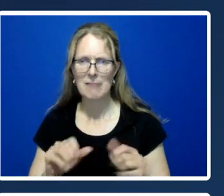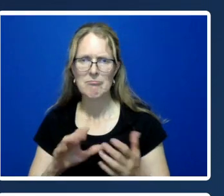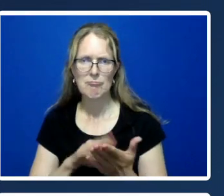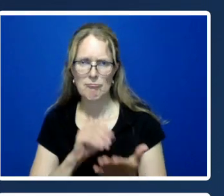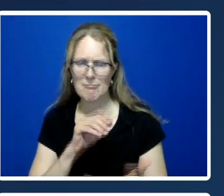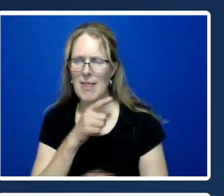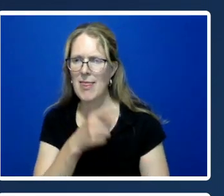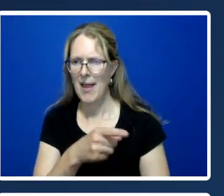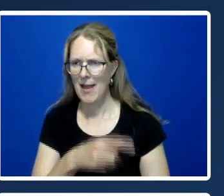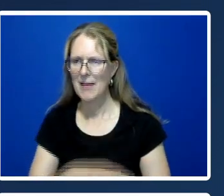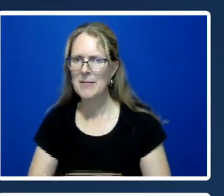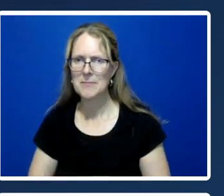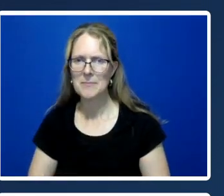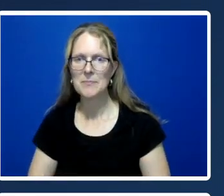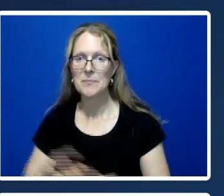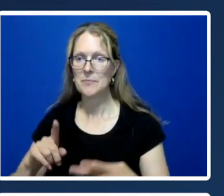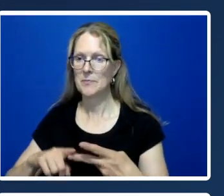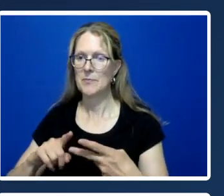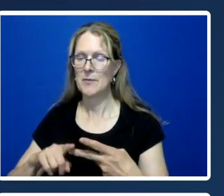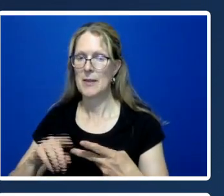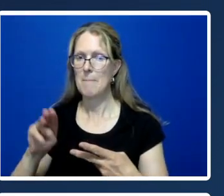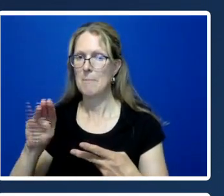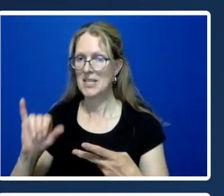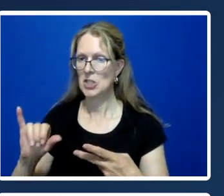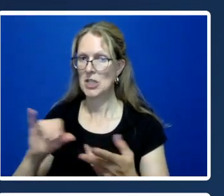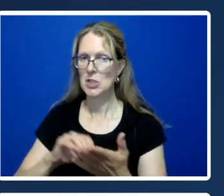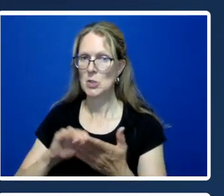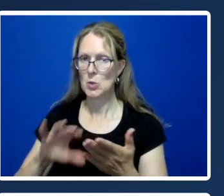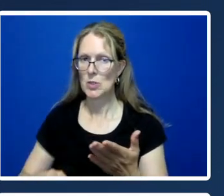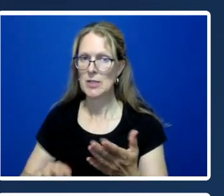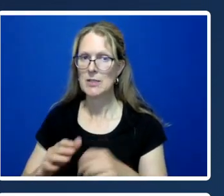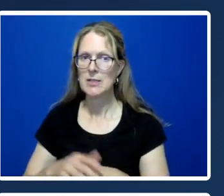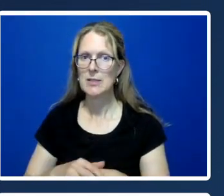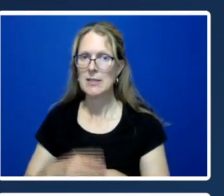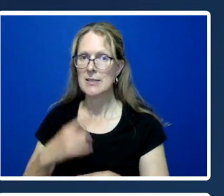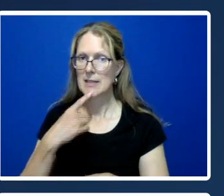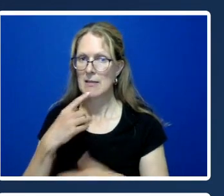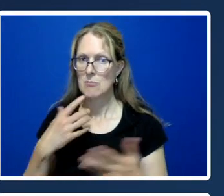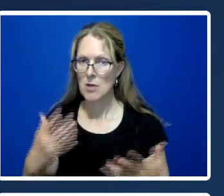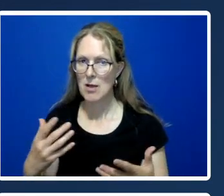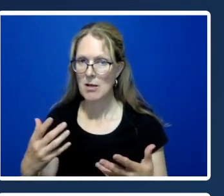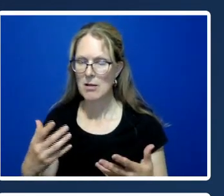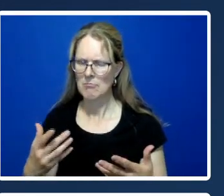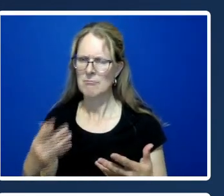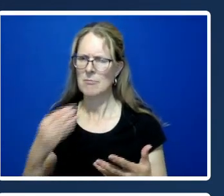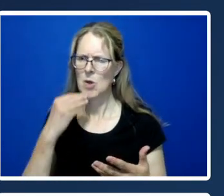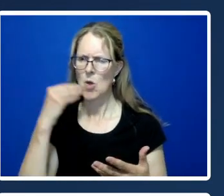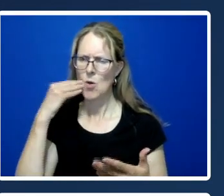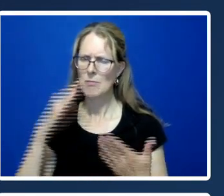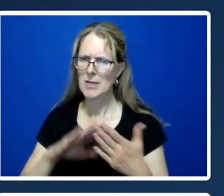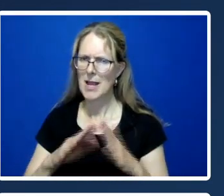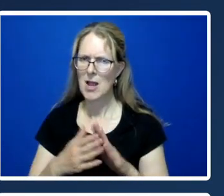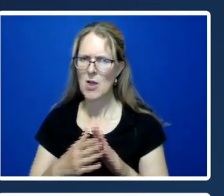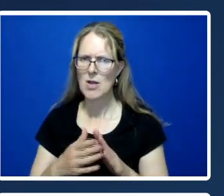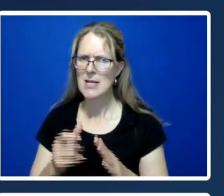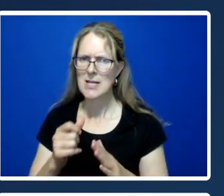Michigan working with Angela found that their hometown wasn't quite as homogeneous as they